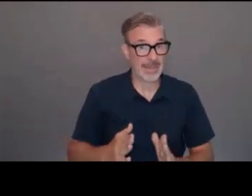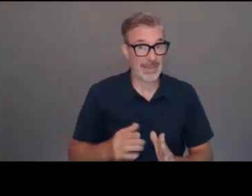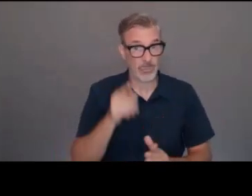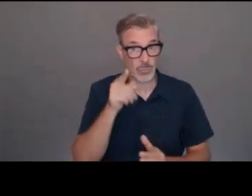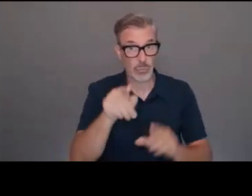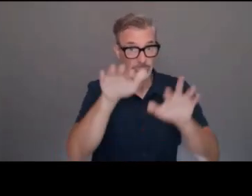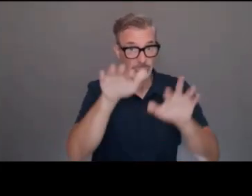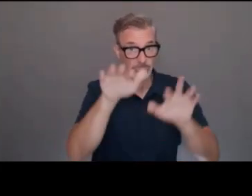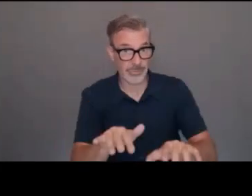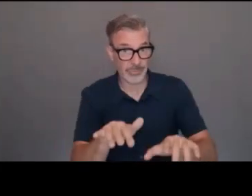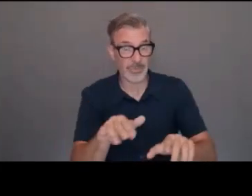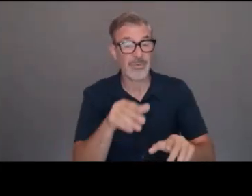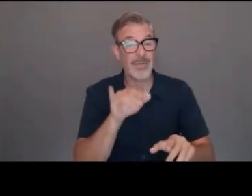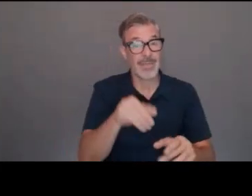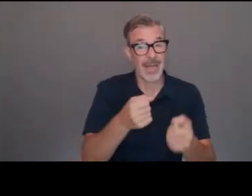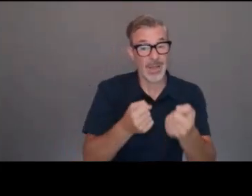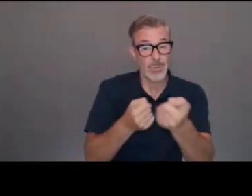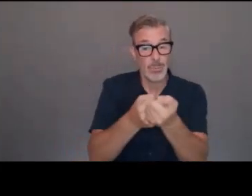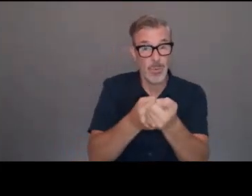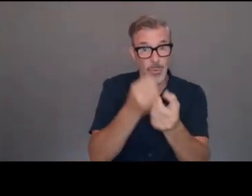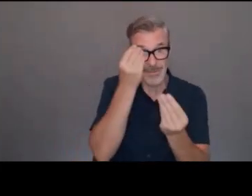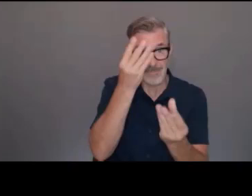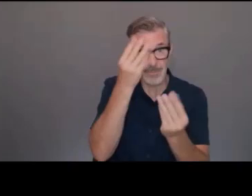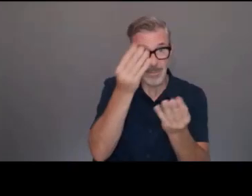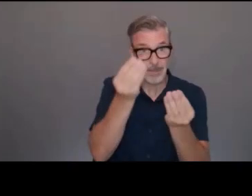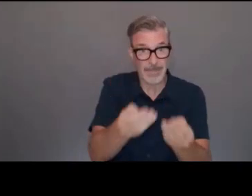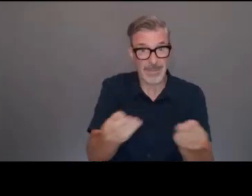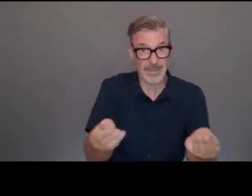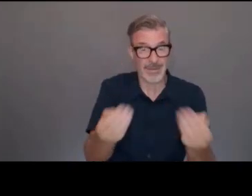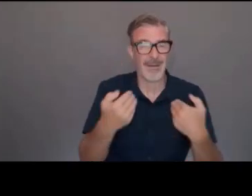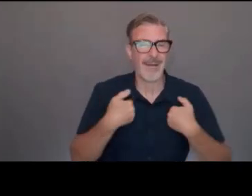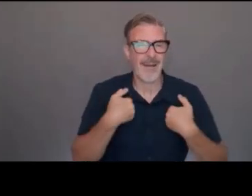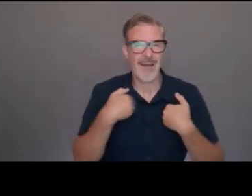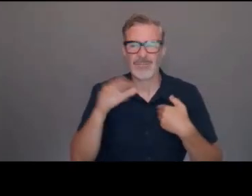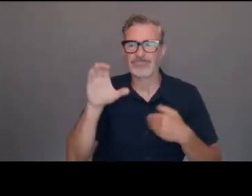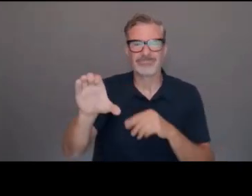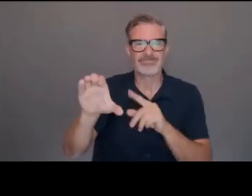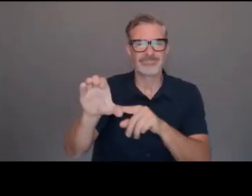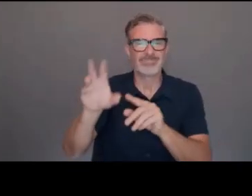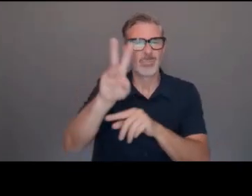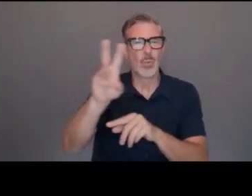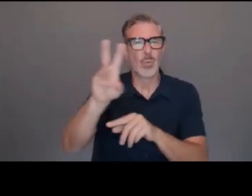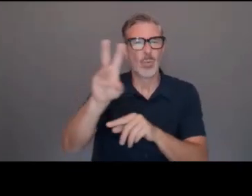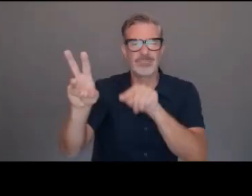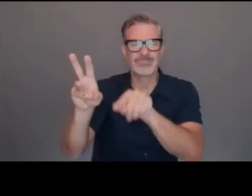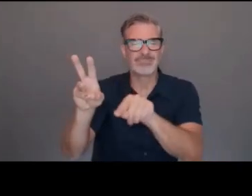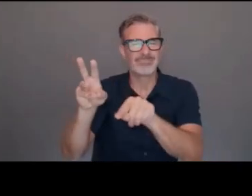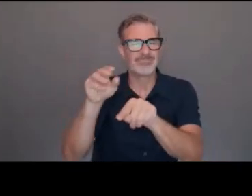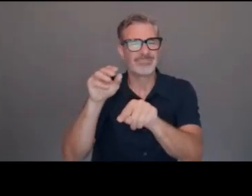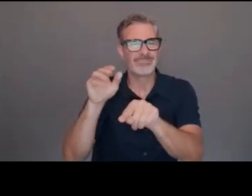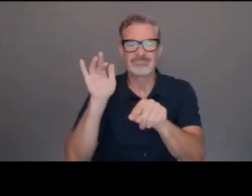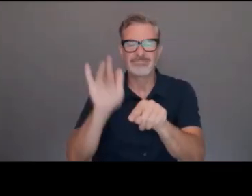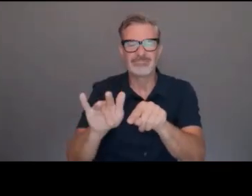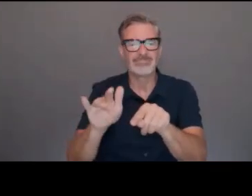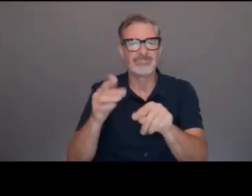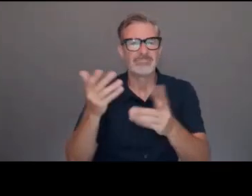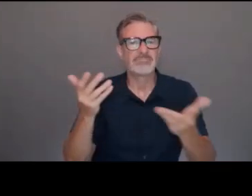material, and they do have a section where they can shed some light on why they chose that a specific example.